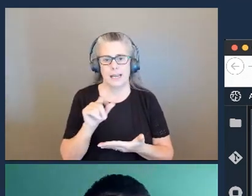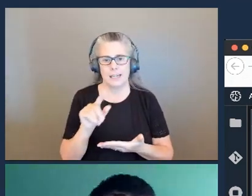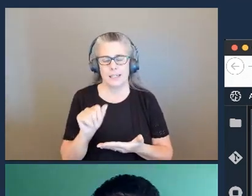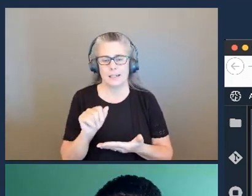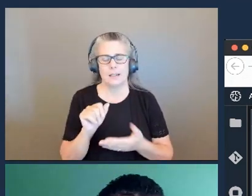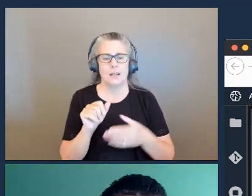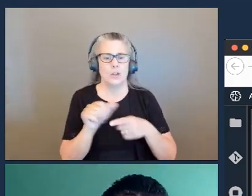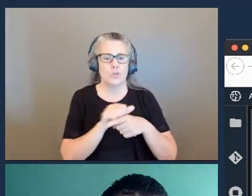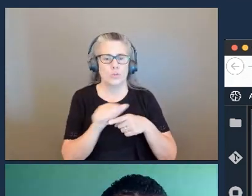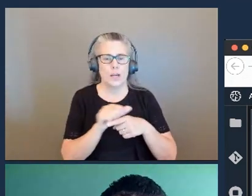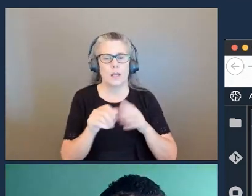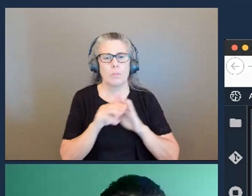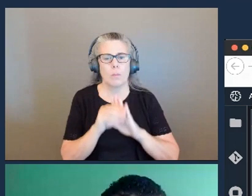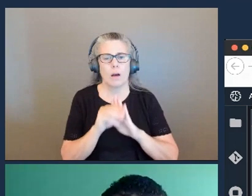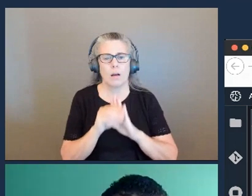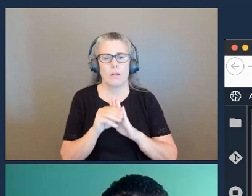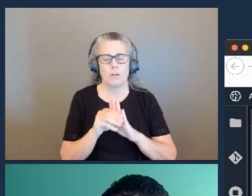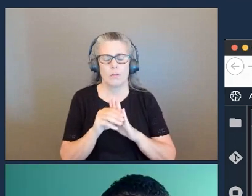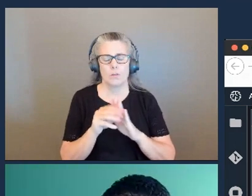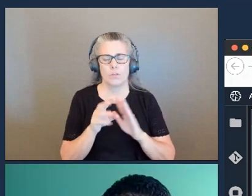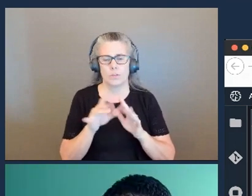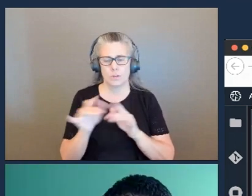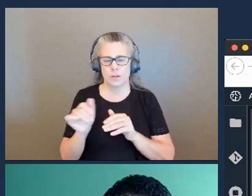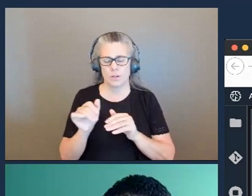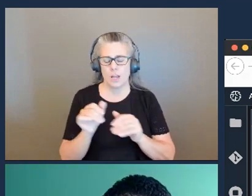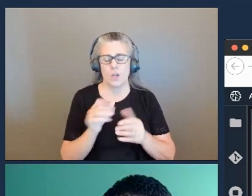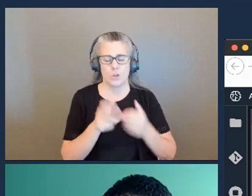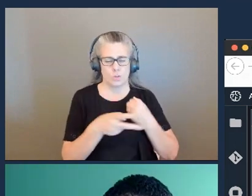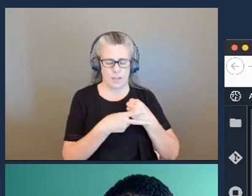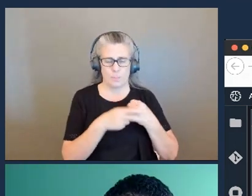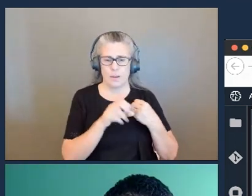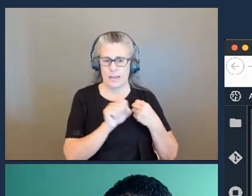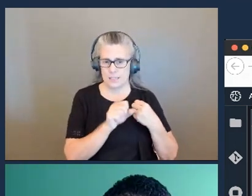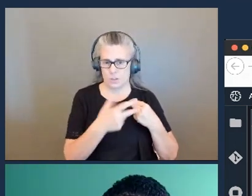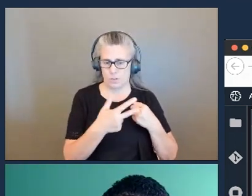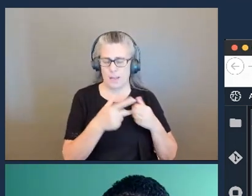then you would have that data in S3, and then you would configure your SageMaker training job